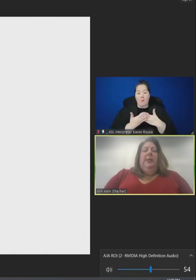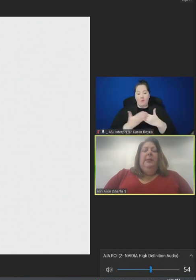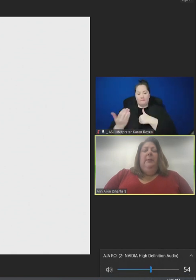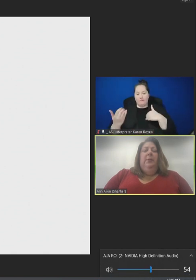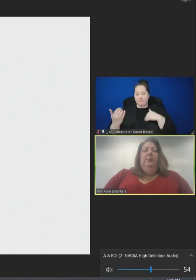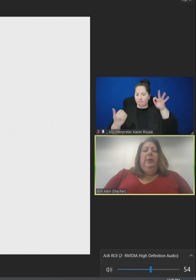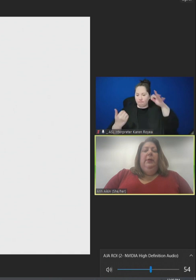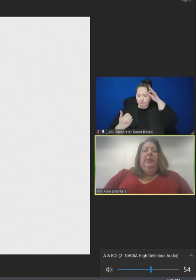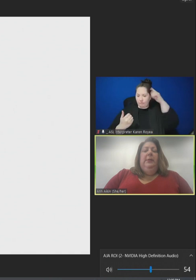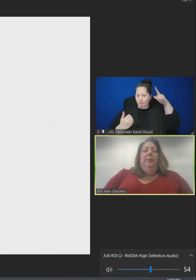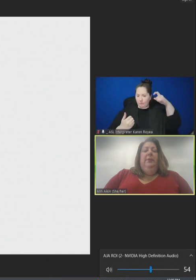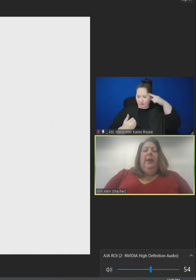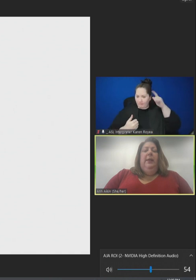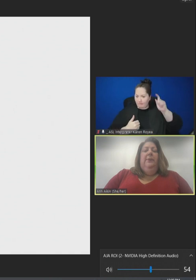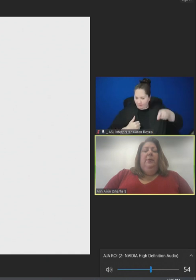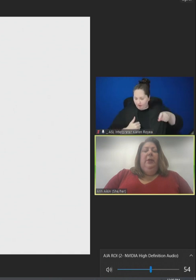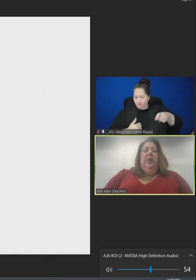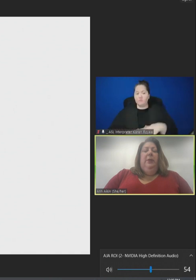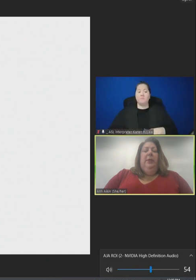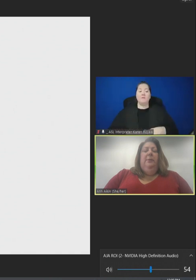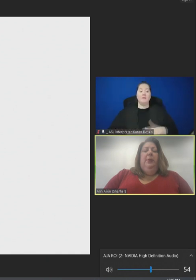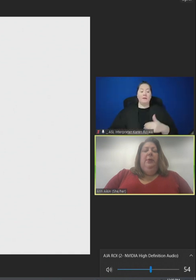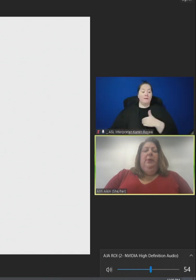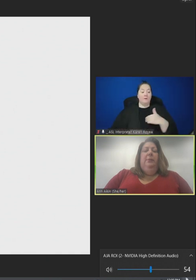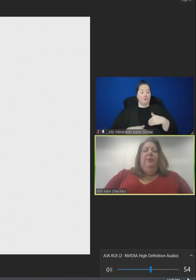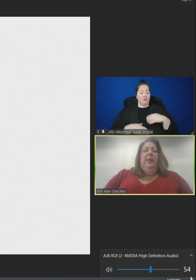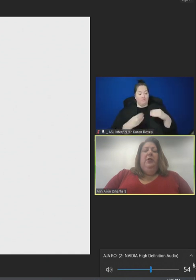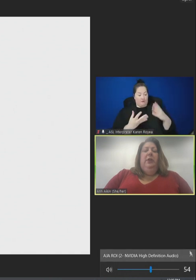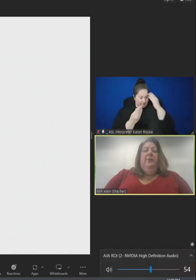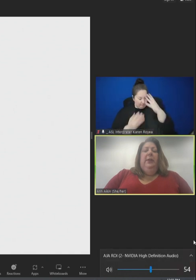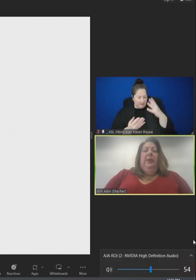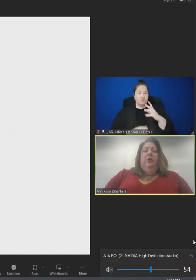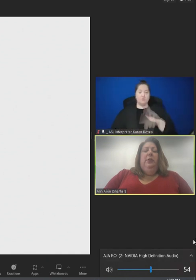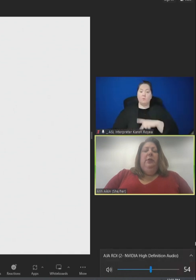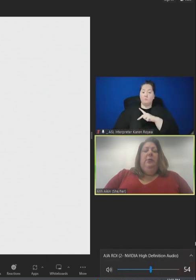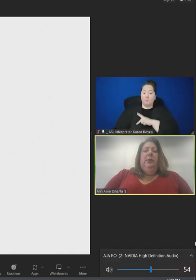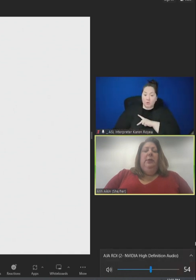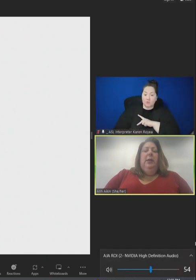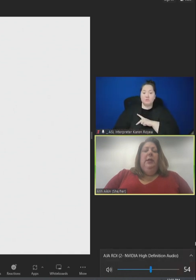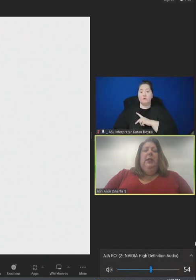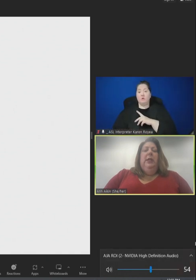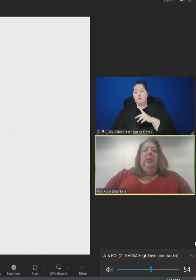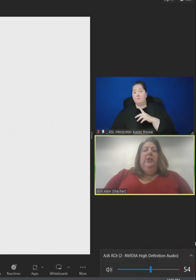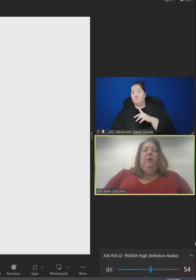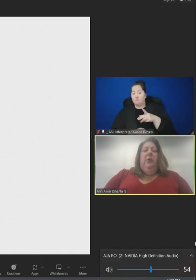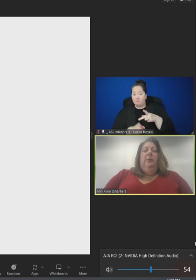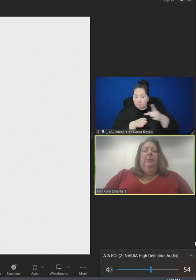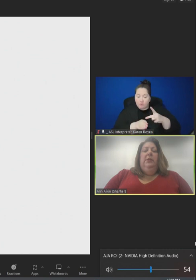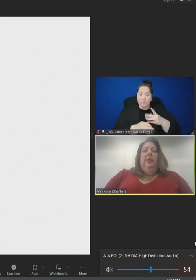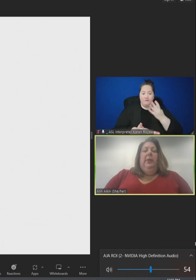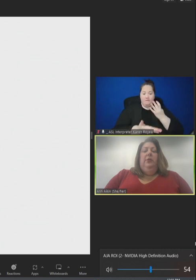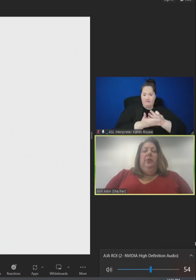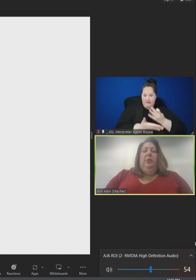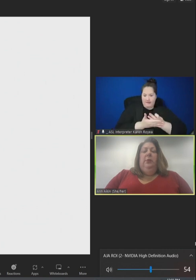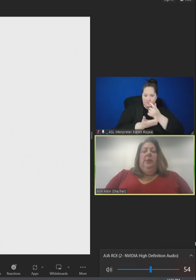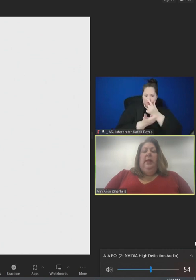These members previously provided information about their personal, professional, and financial interests. Each voting member's financial interests and